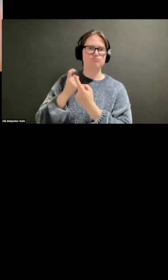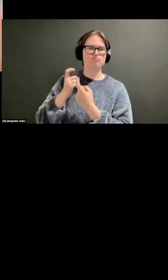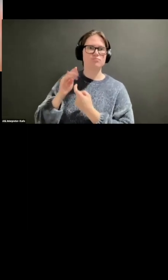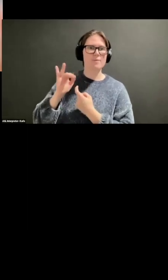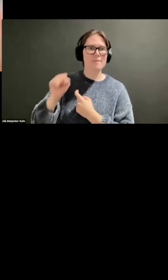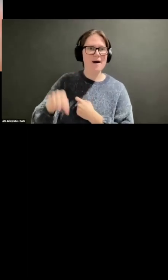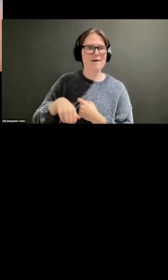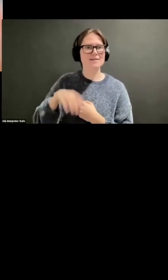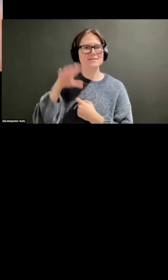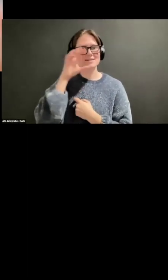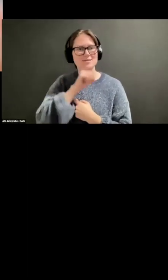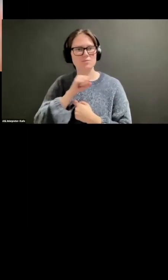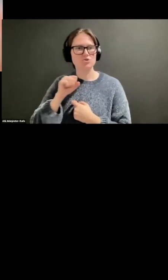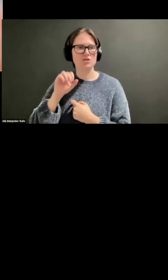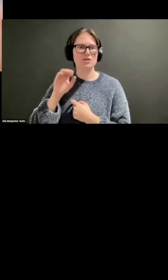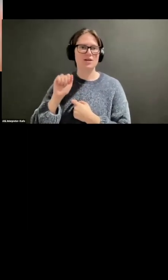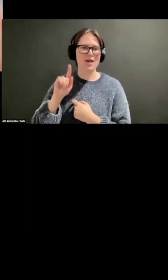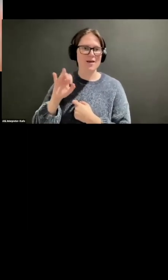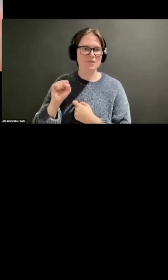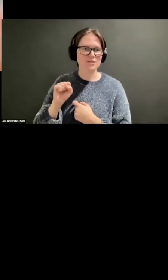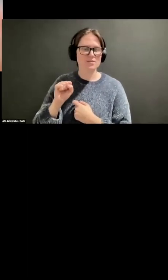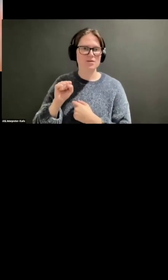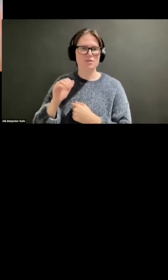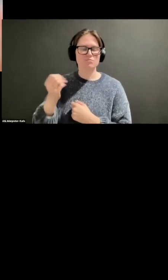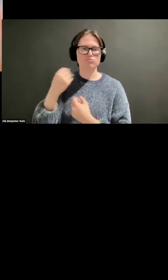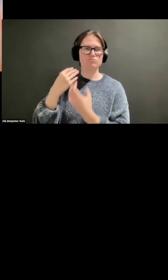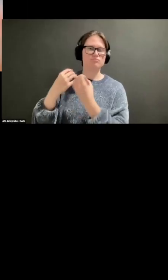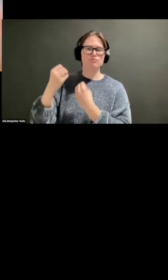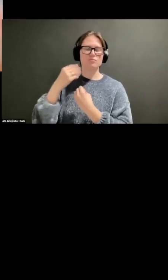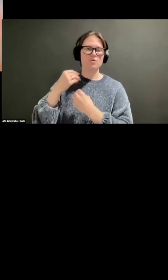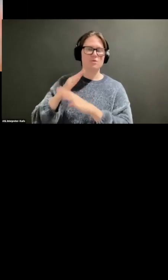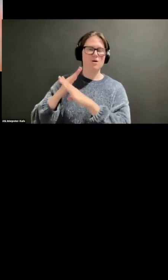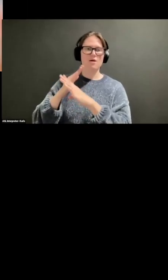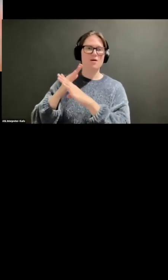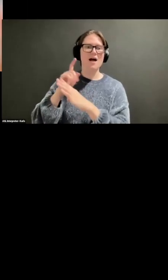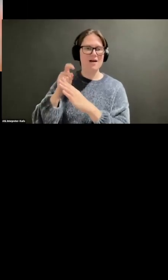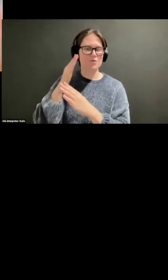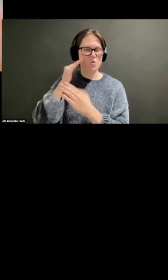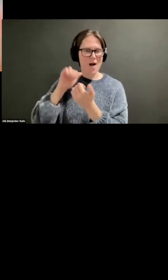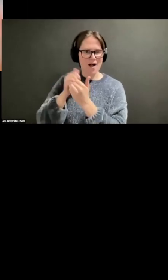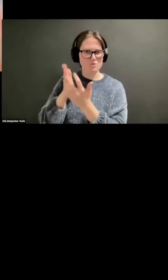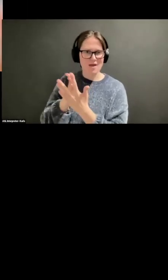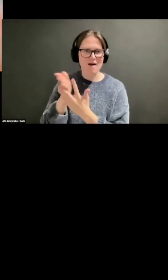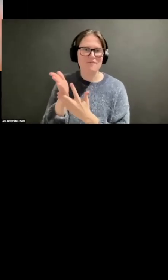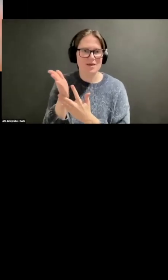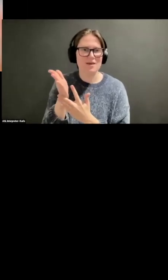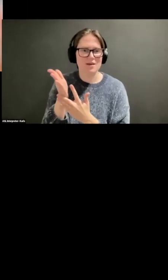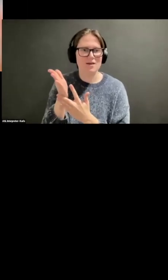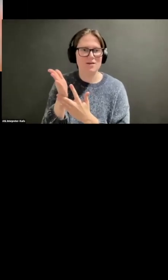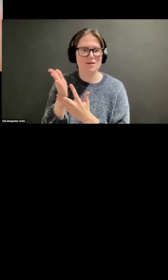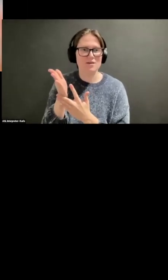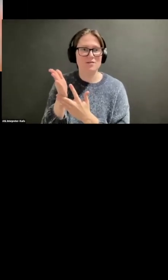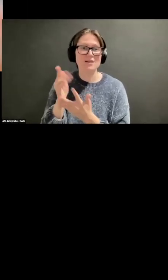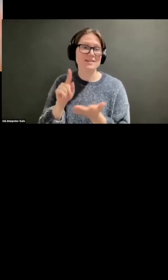And you have to know how to navigate that. And sometimes you got to be quicker than them, you